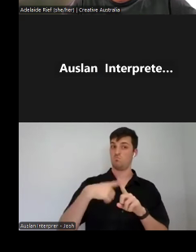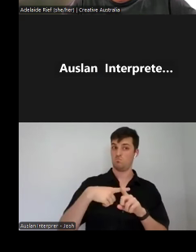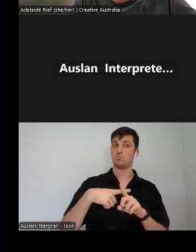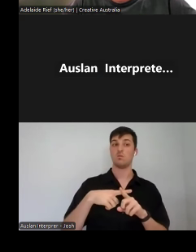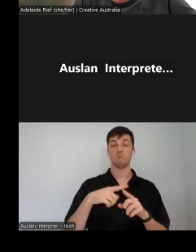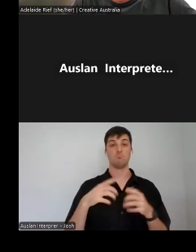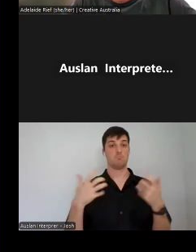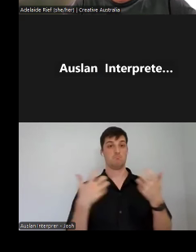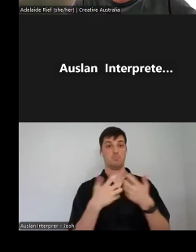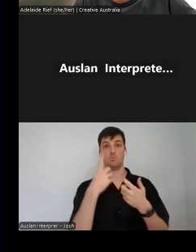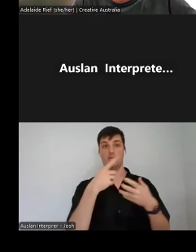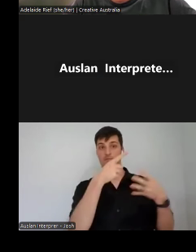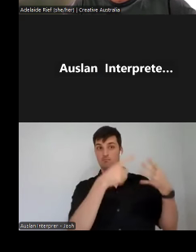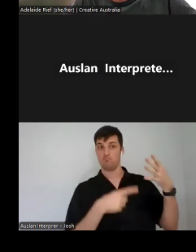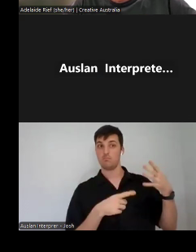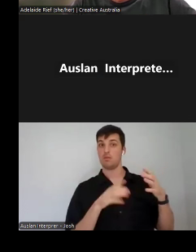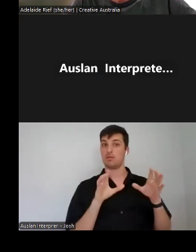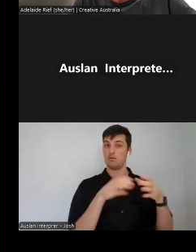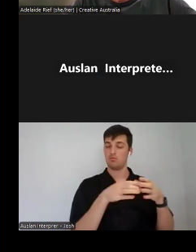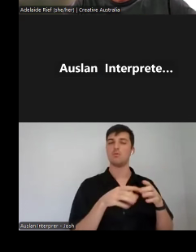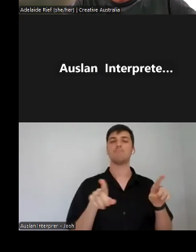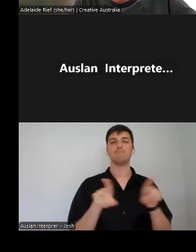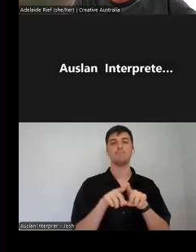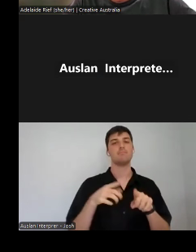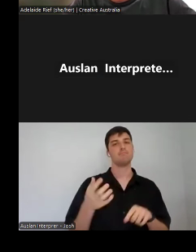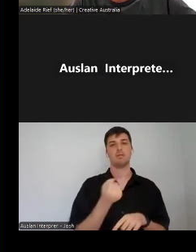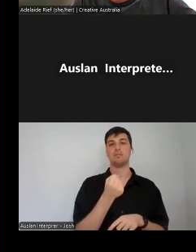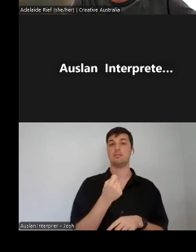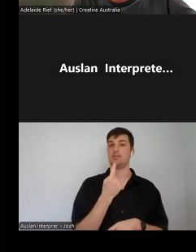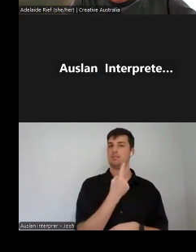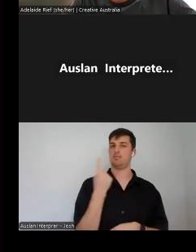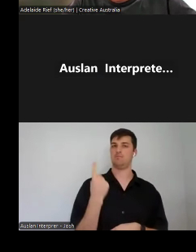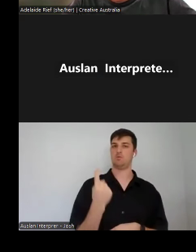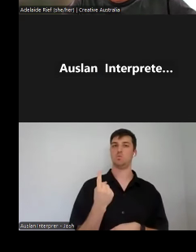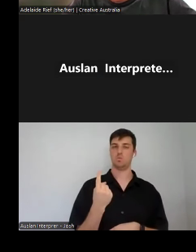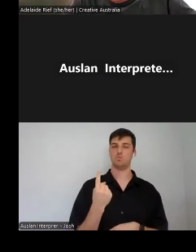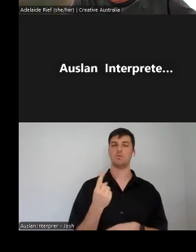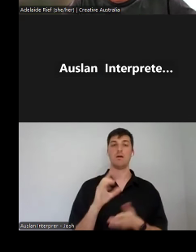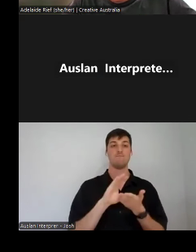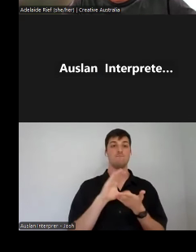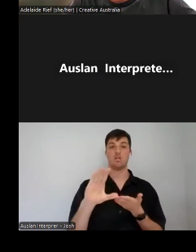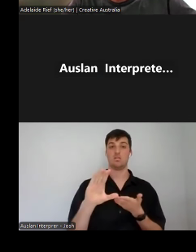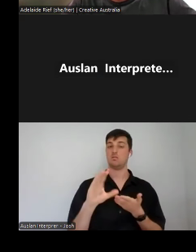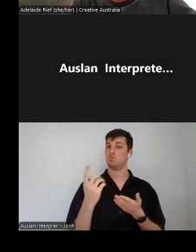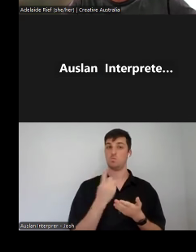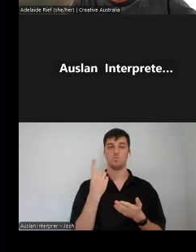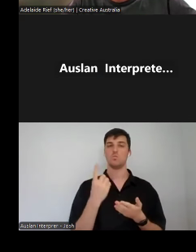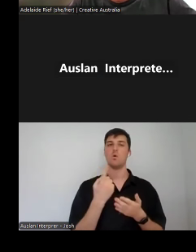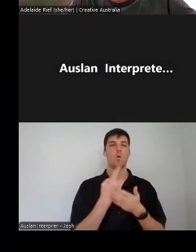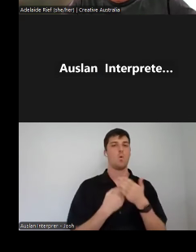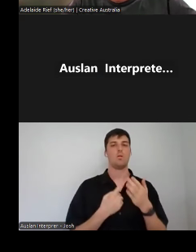categories, you must also be an individual. So this fund is only available to individual people,